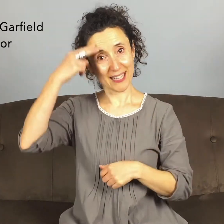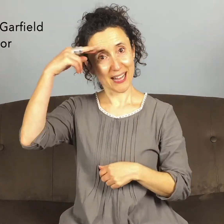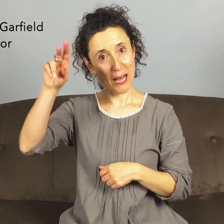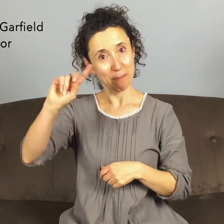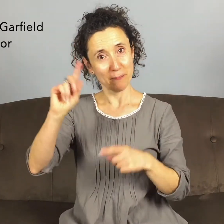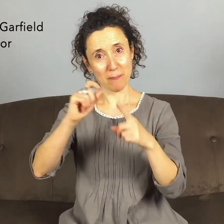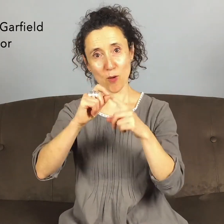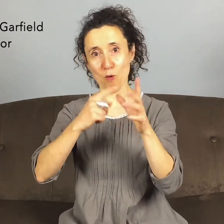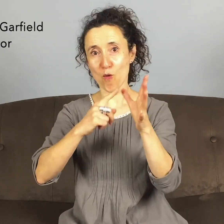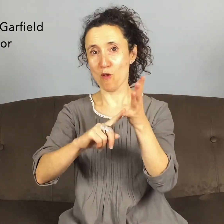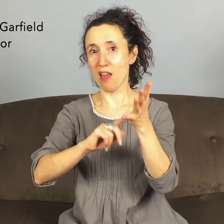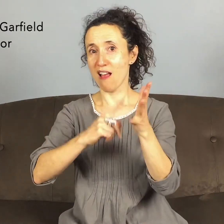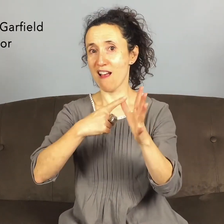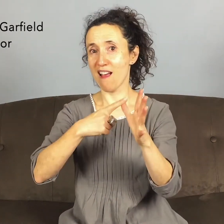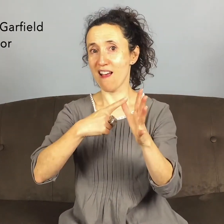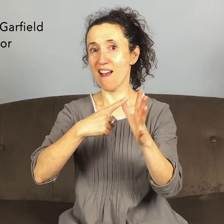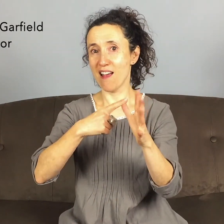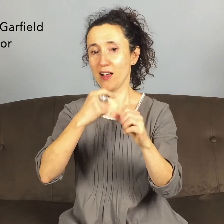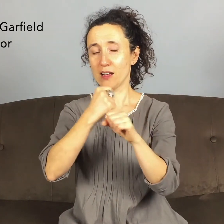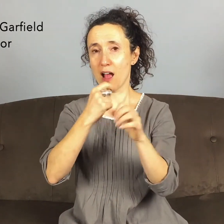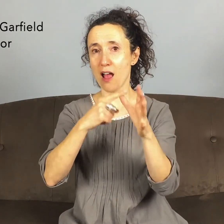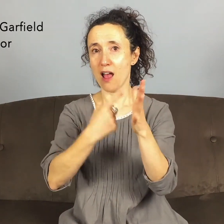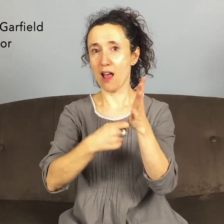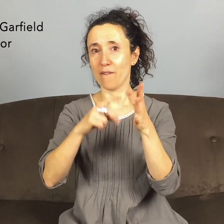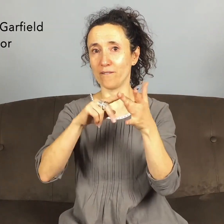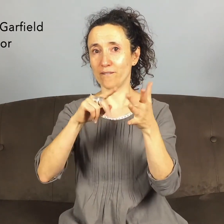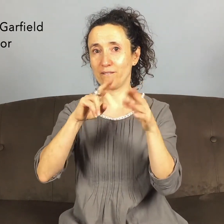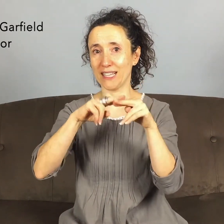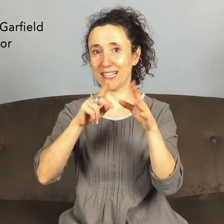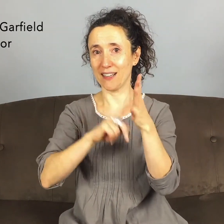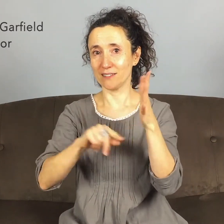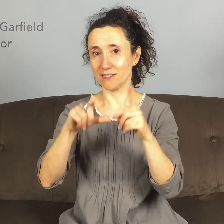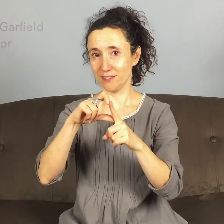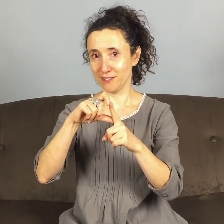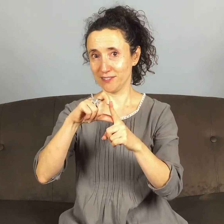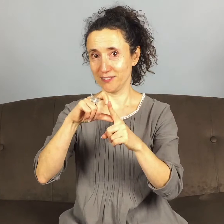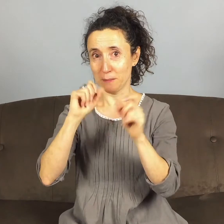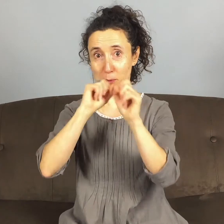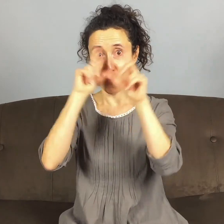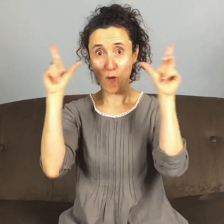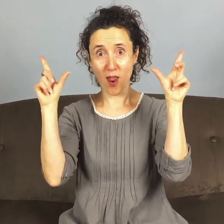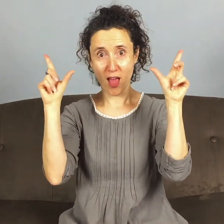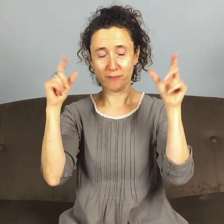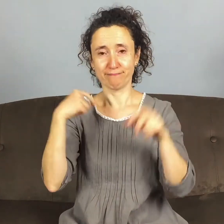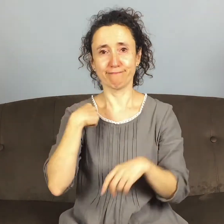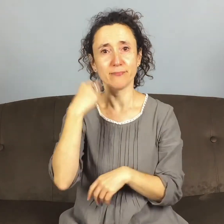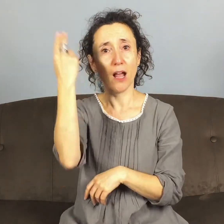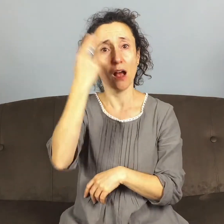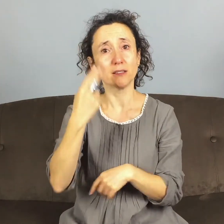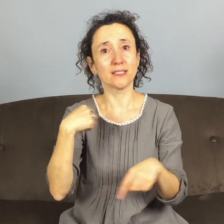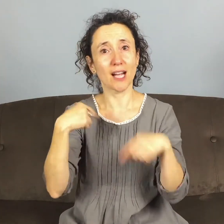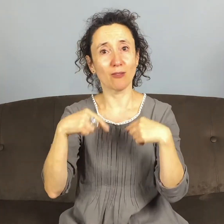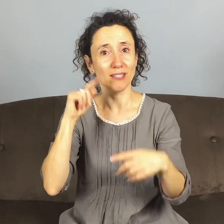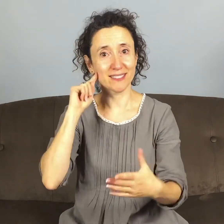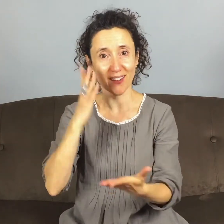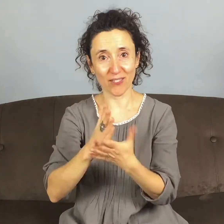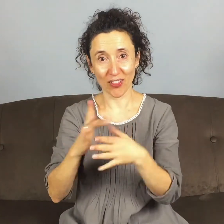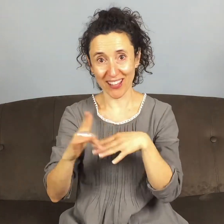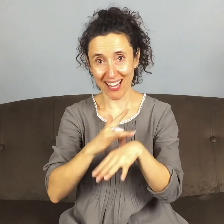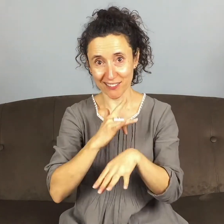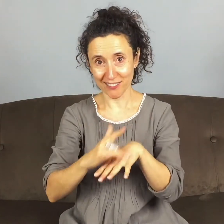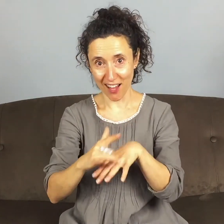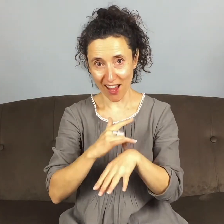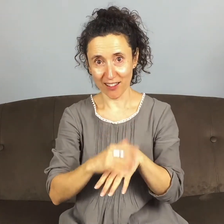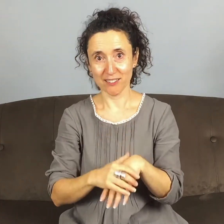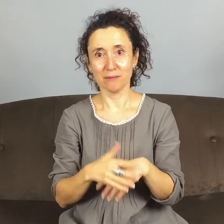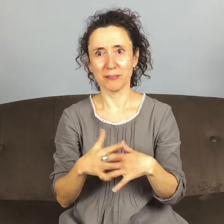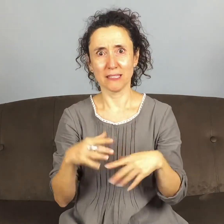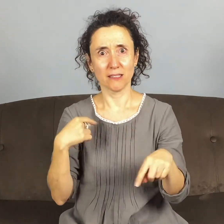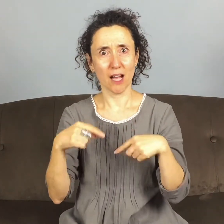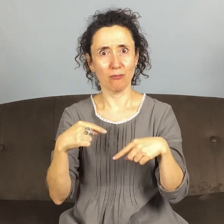Hello, my name is Paula Garfield and I am the Artistic Director of Deafinitely Theatre.